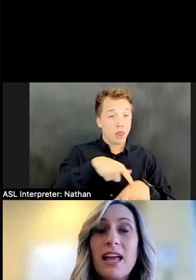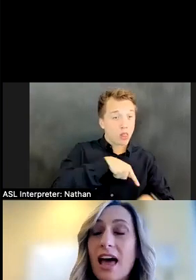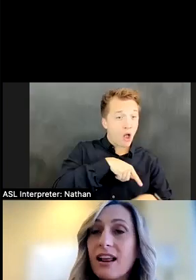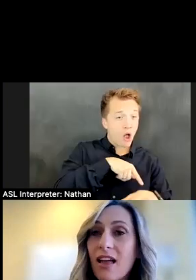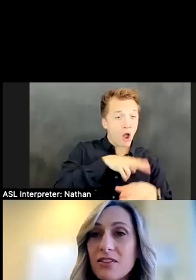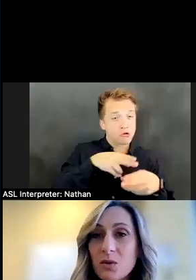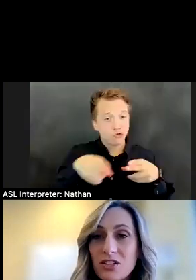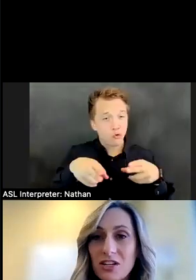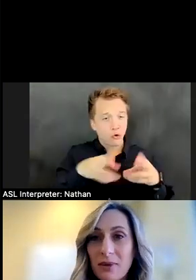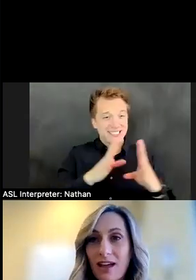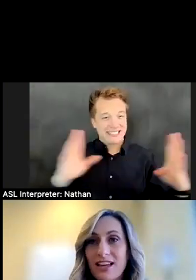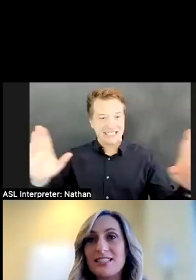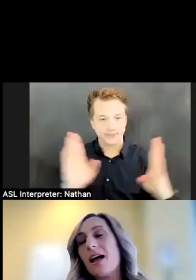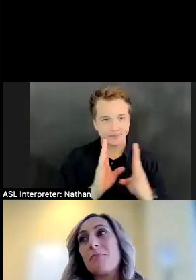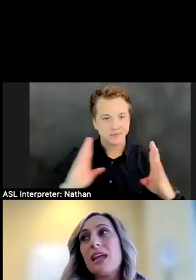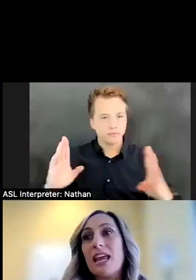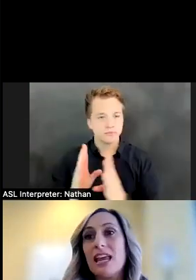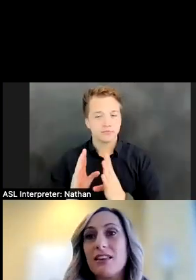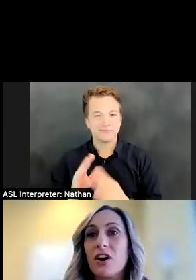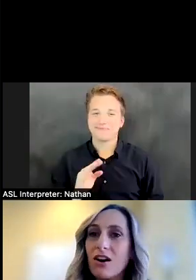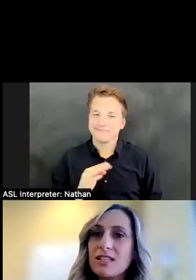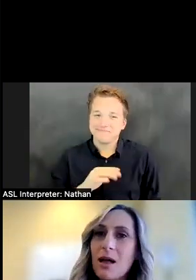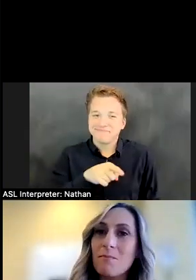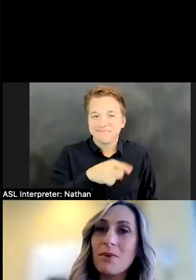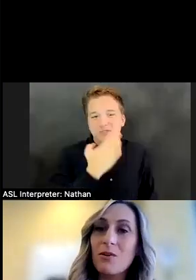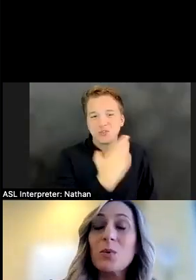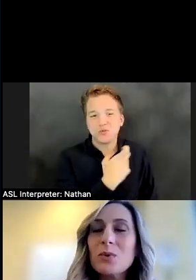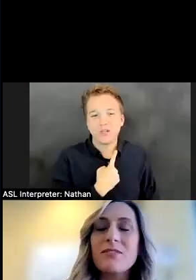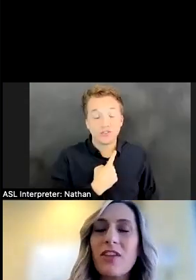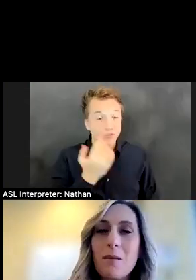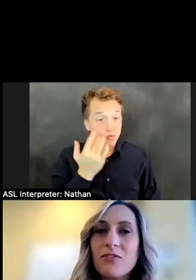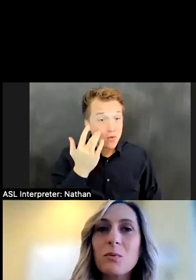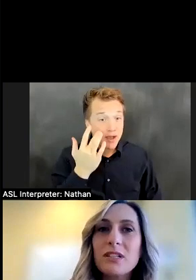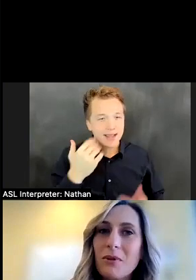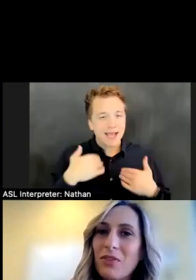I love this question, because there are some rules of thumb, if you will, but there are